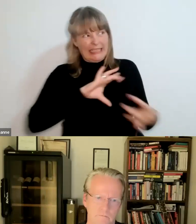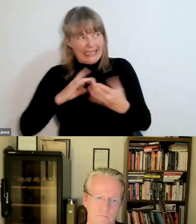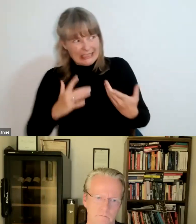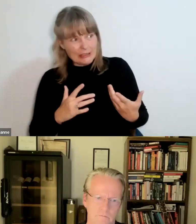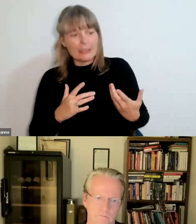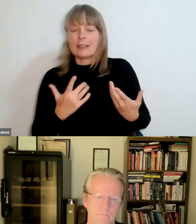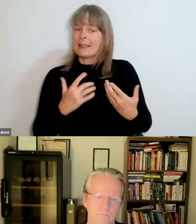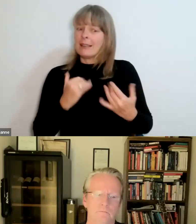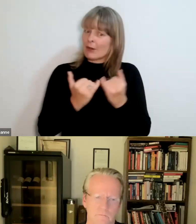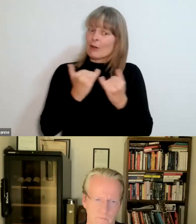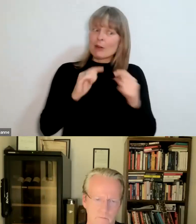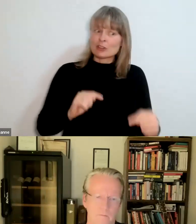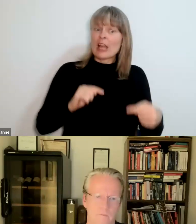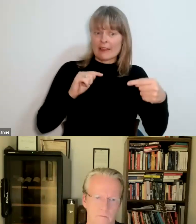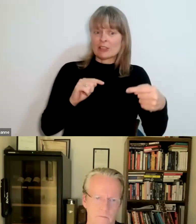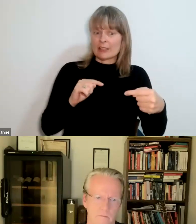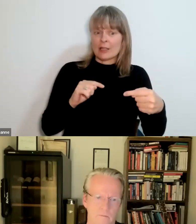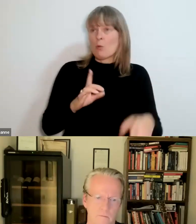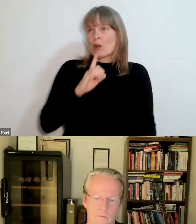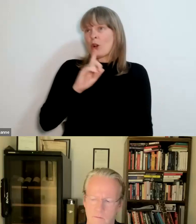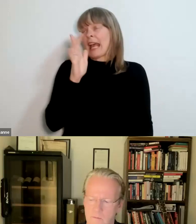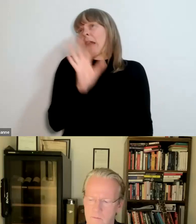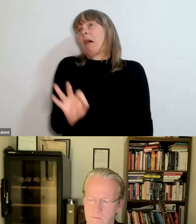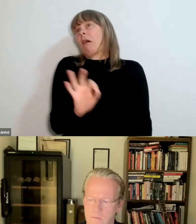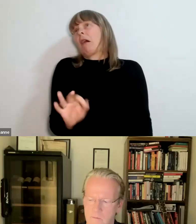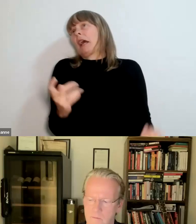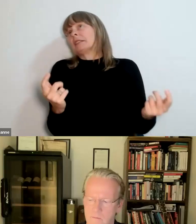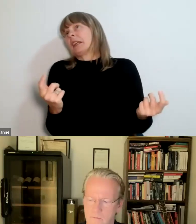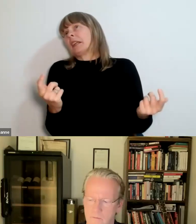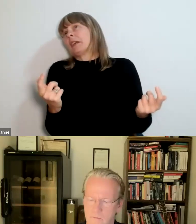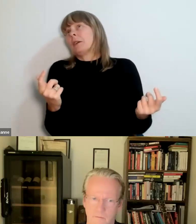I know what this is like for a teacher , they have a kid with